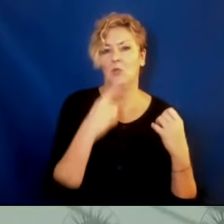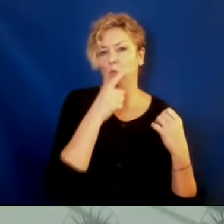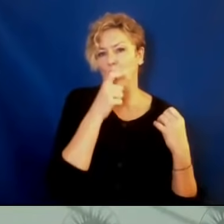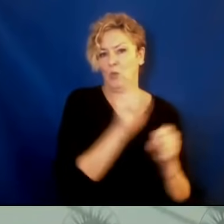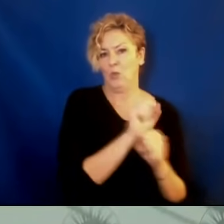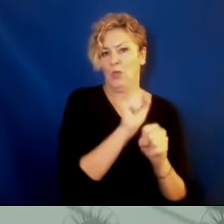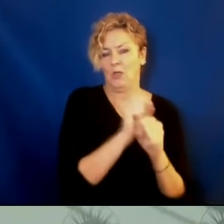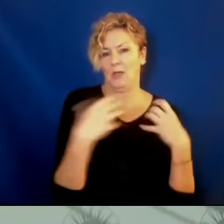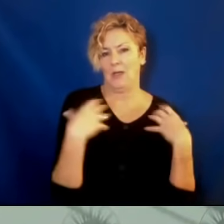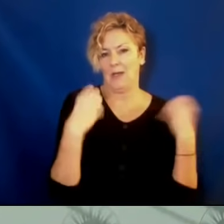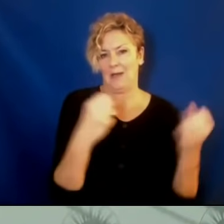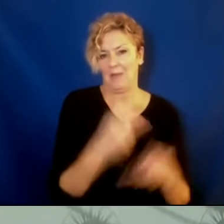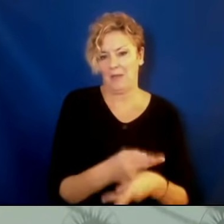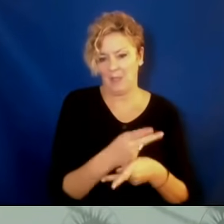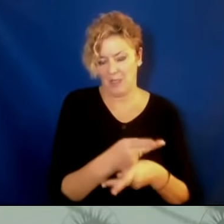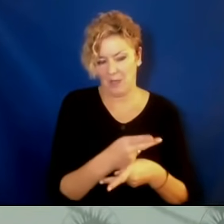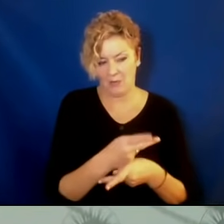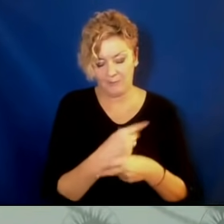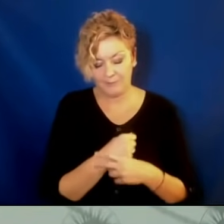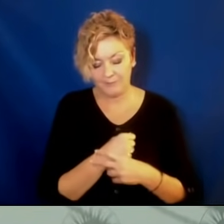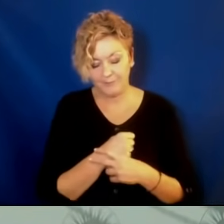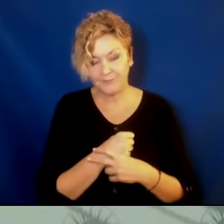health services Authority